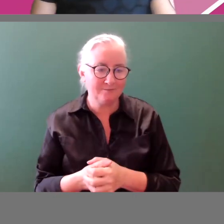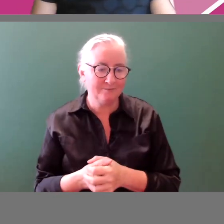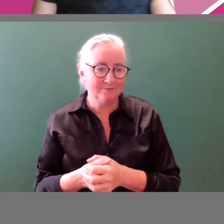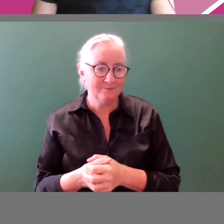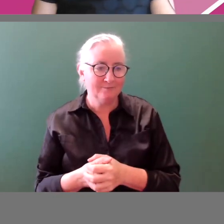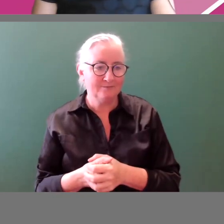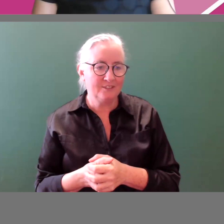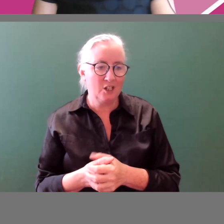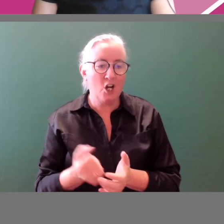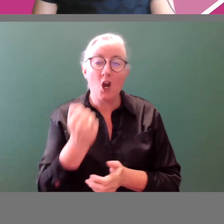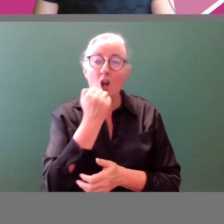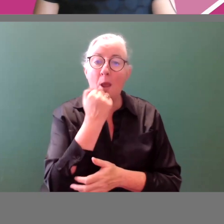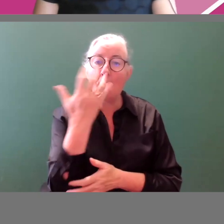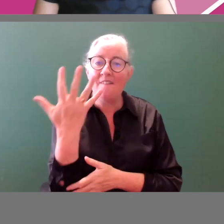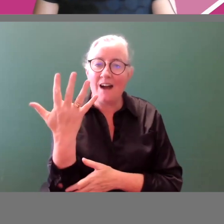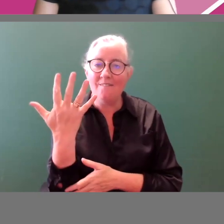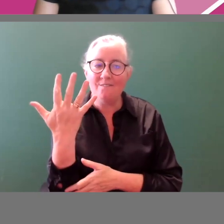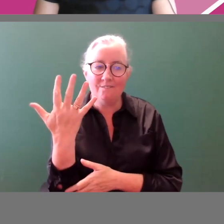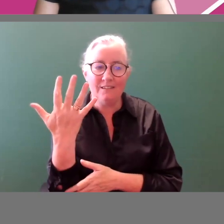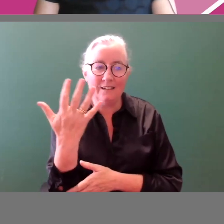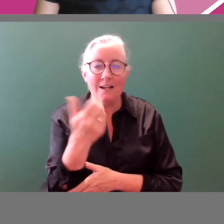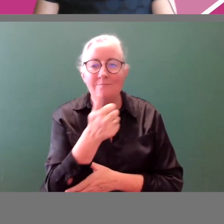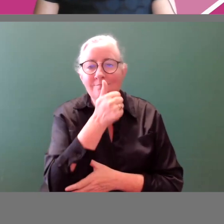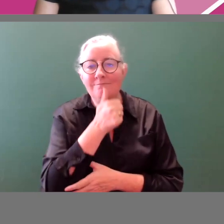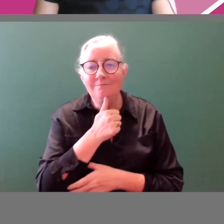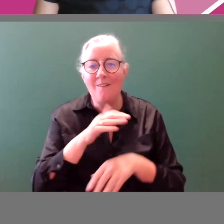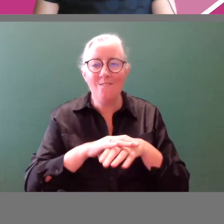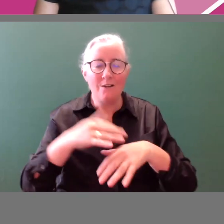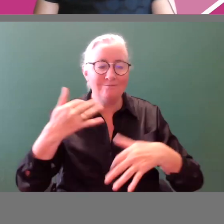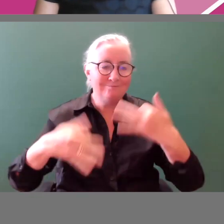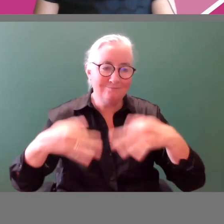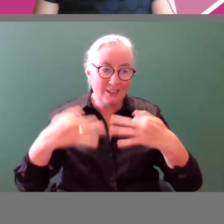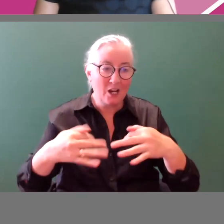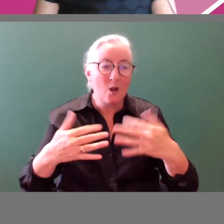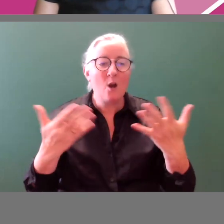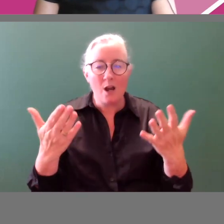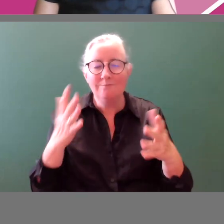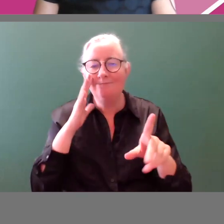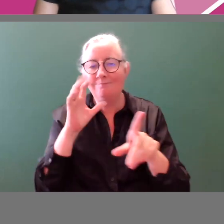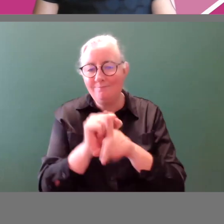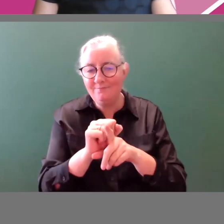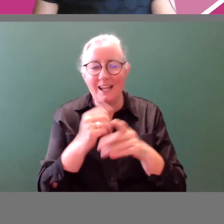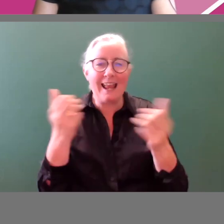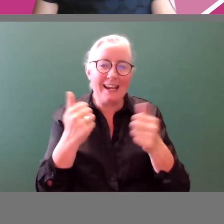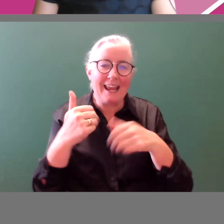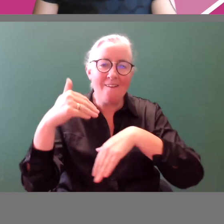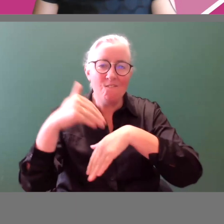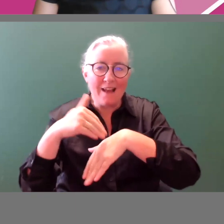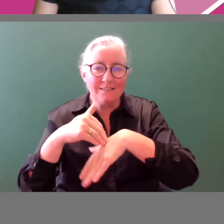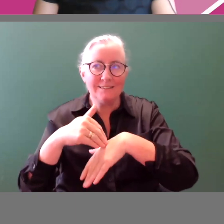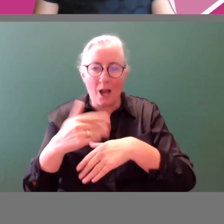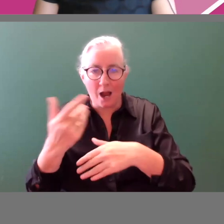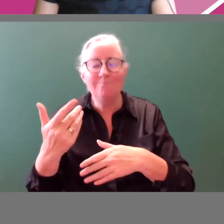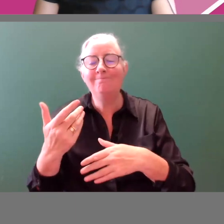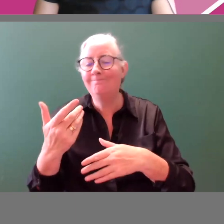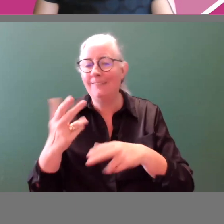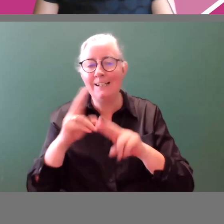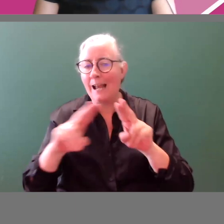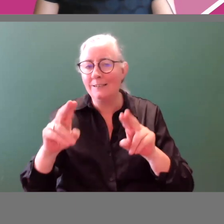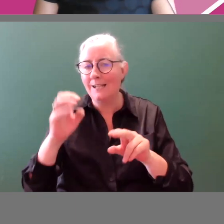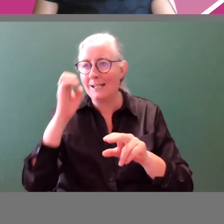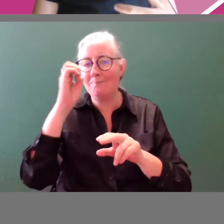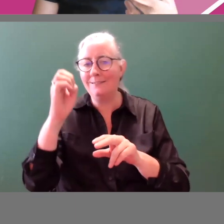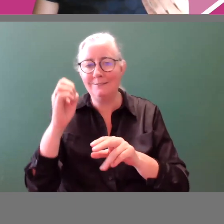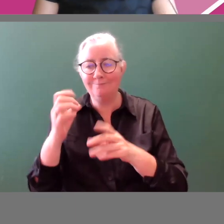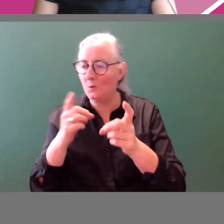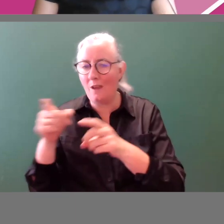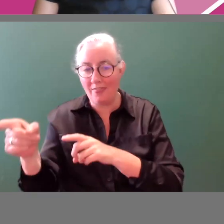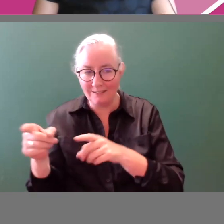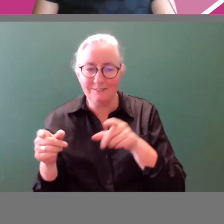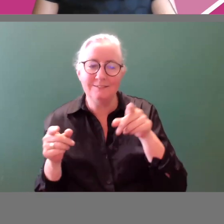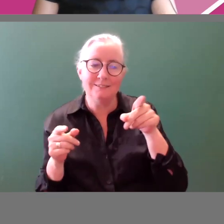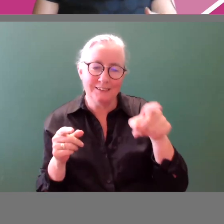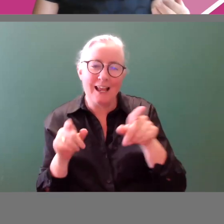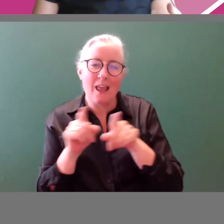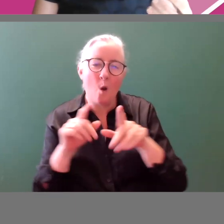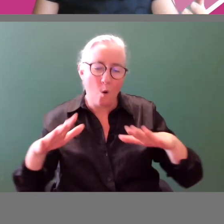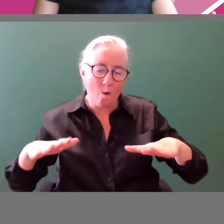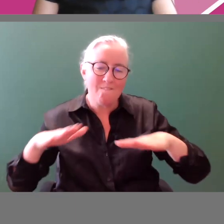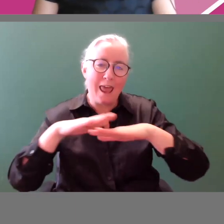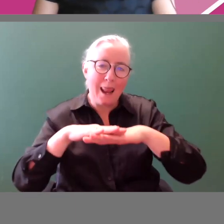Principle five is tolerance for error. So very close overlap here with the issues around health